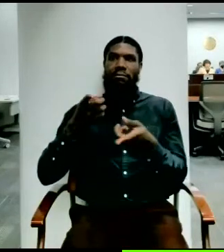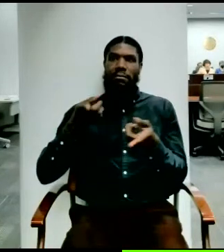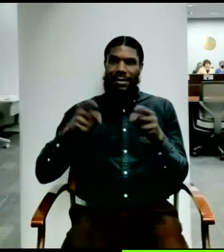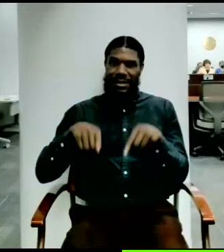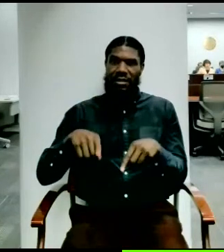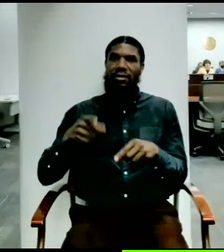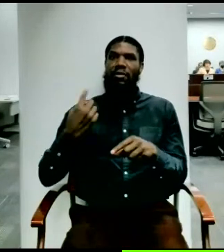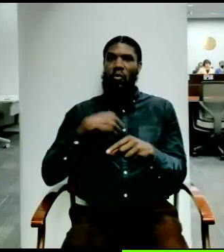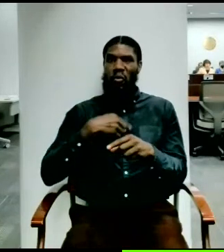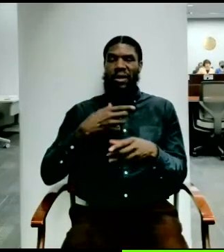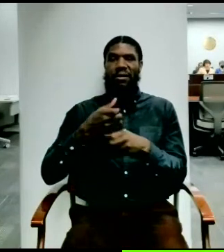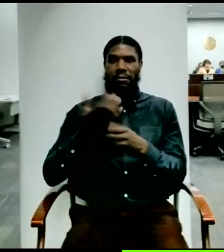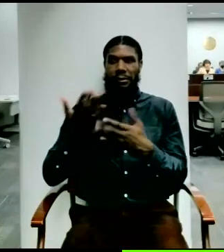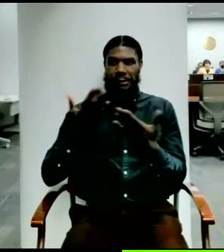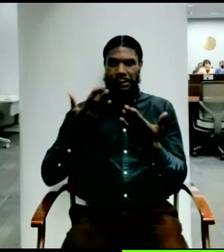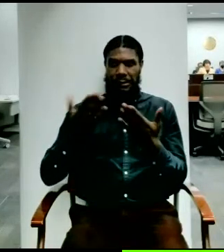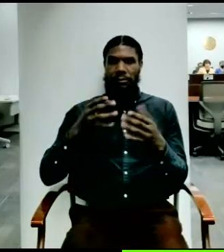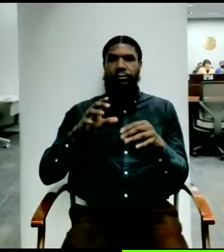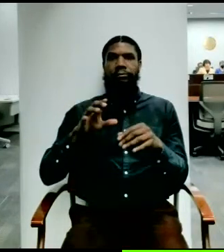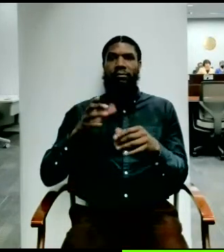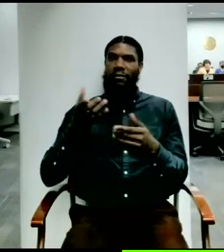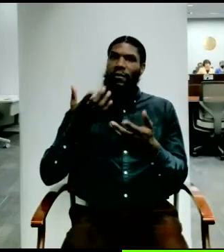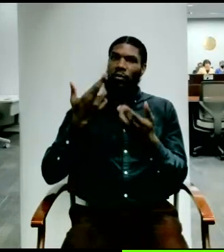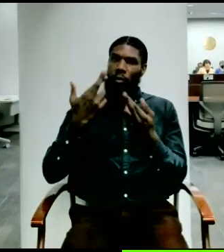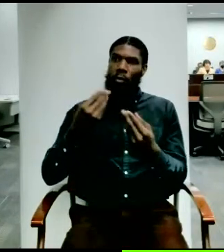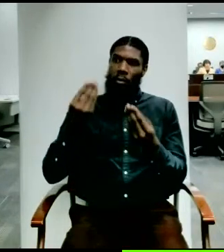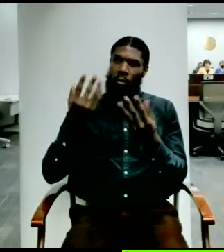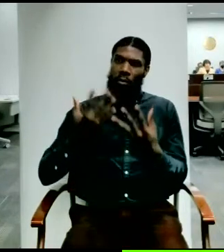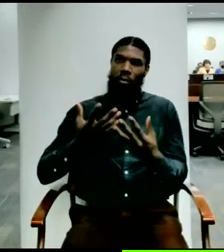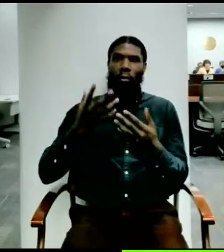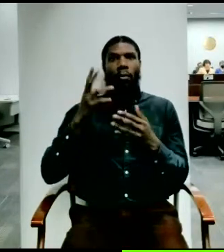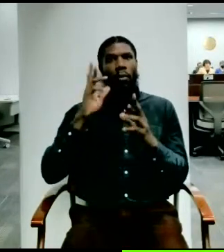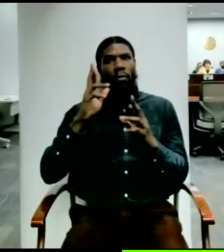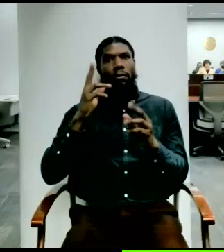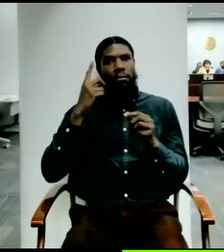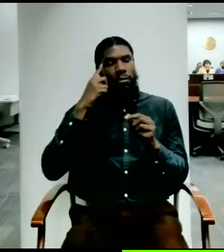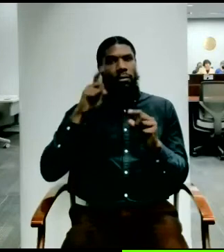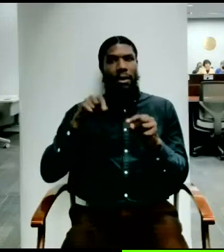believe this could really move the needle in terms of understanding what those best practices are.